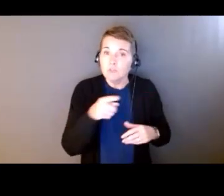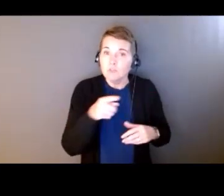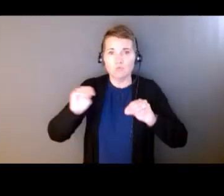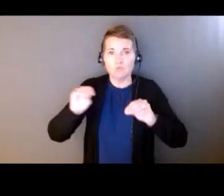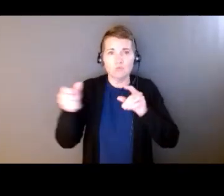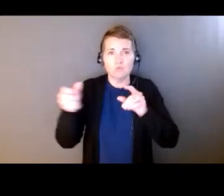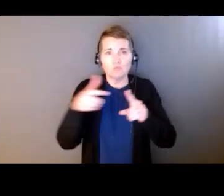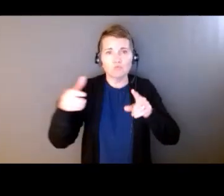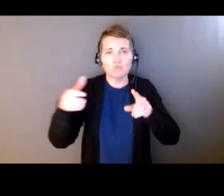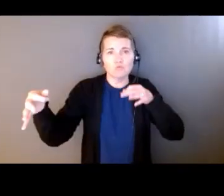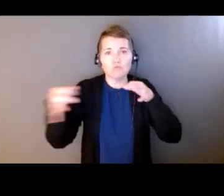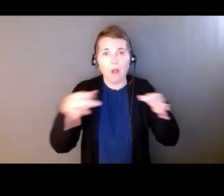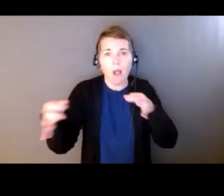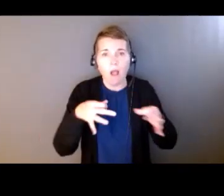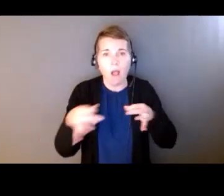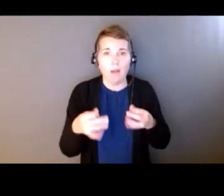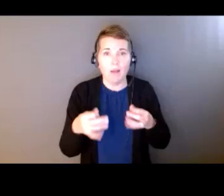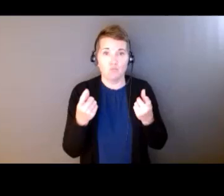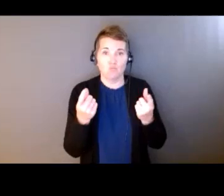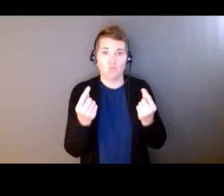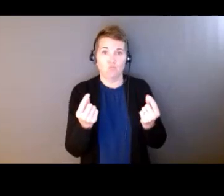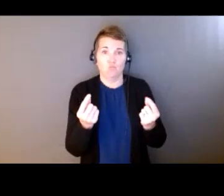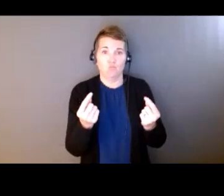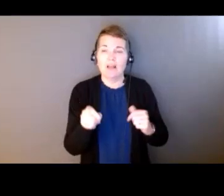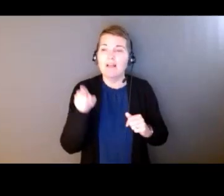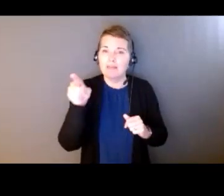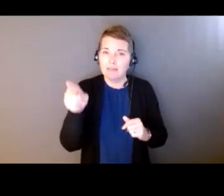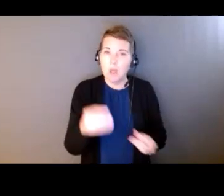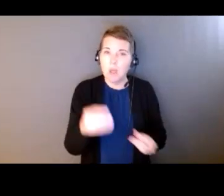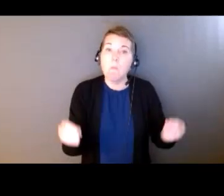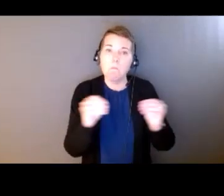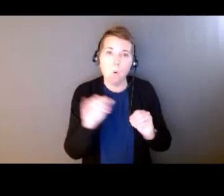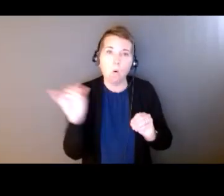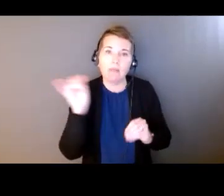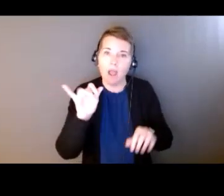So, this is really where the first narrative portion of the application comes into play.